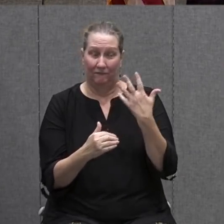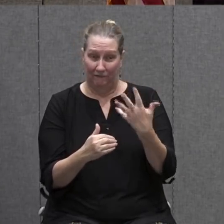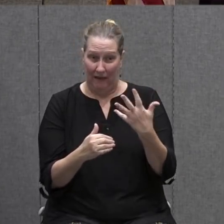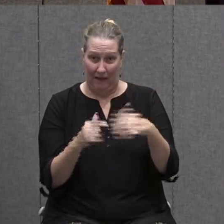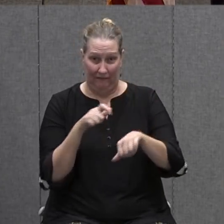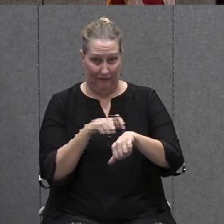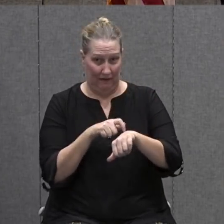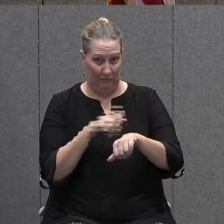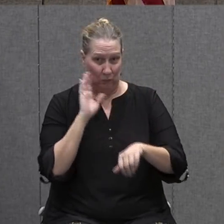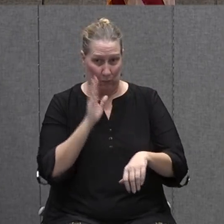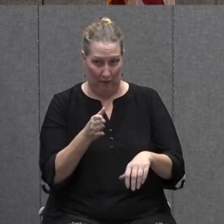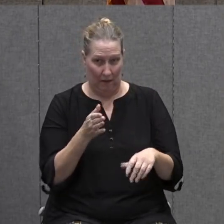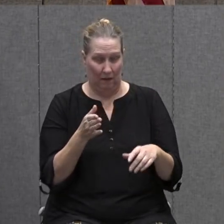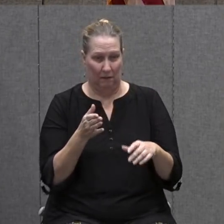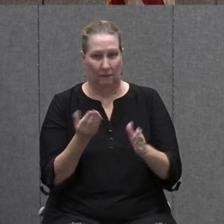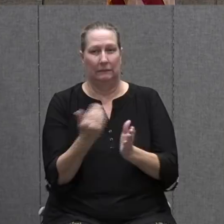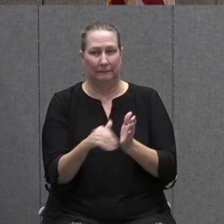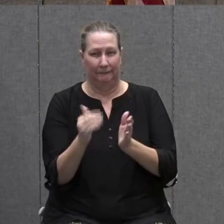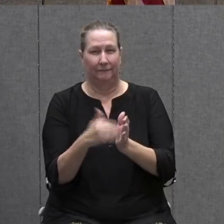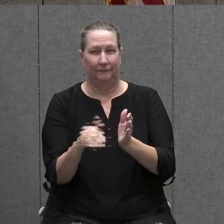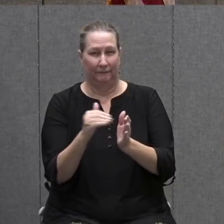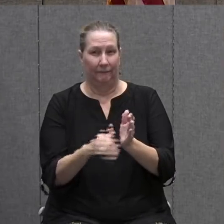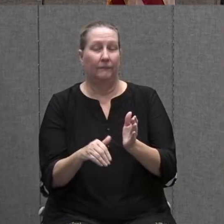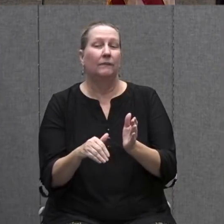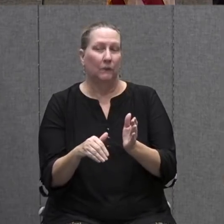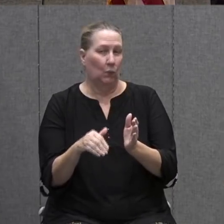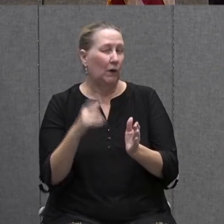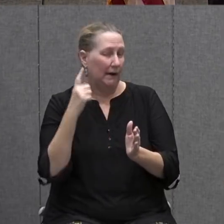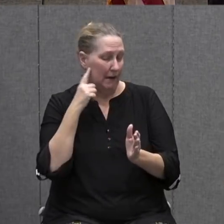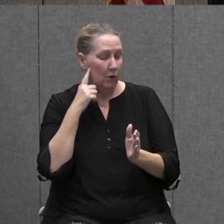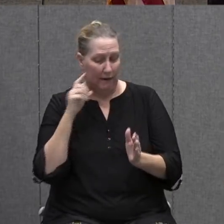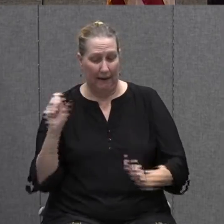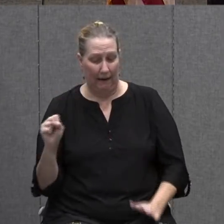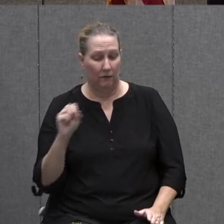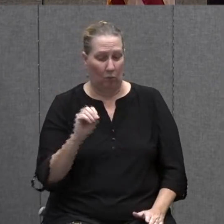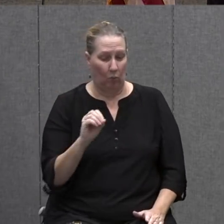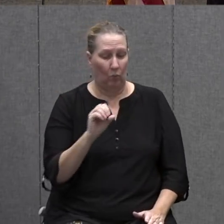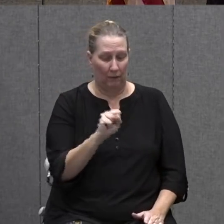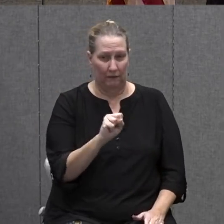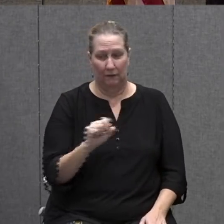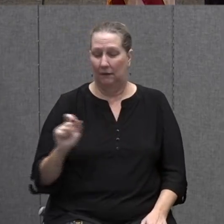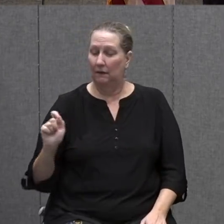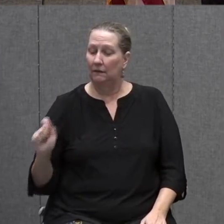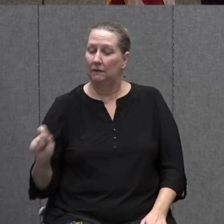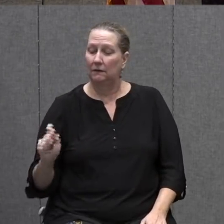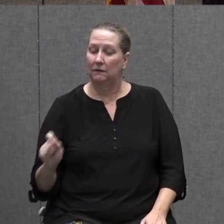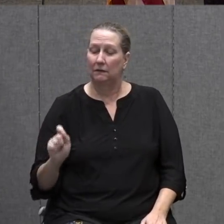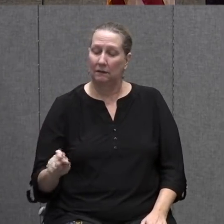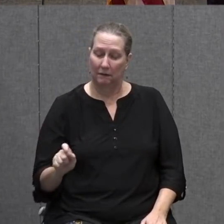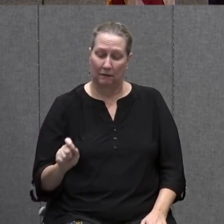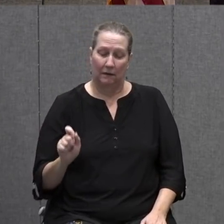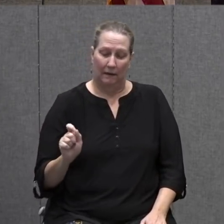and this is what we're hearing. Ready? (tone beeping)